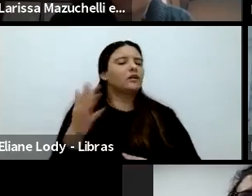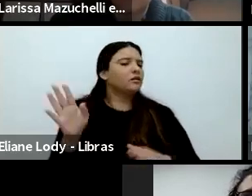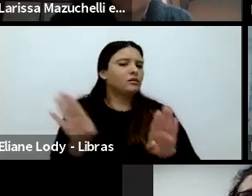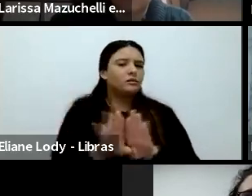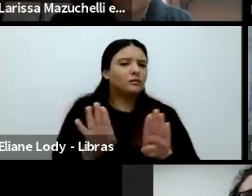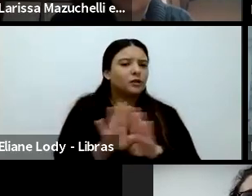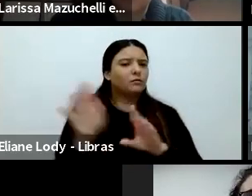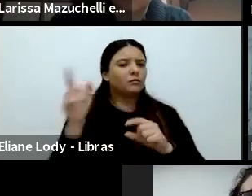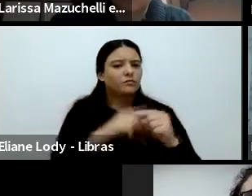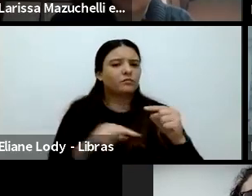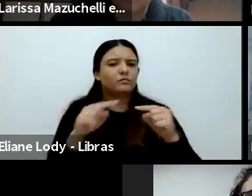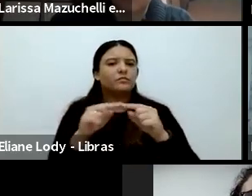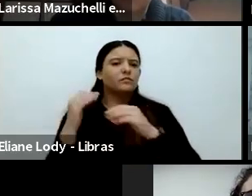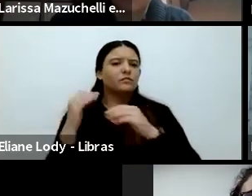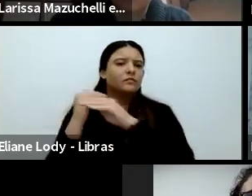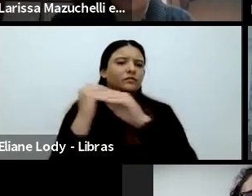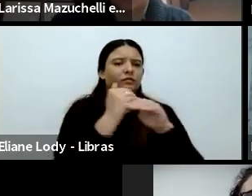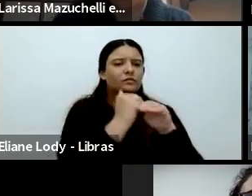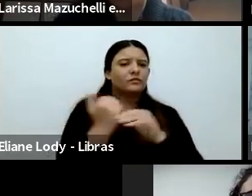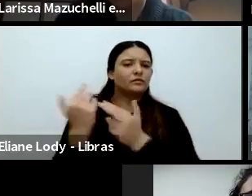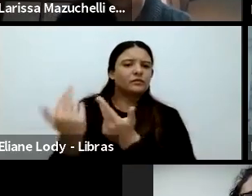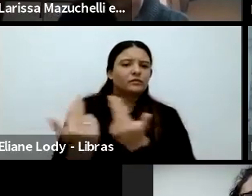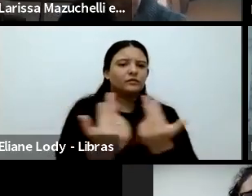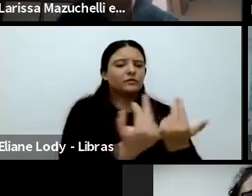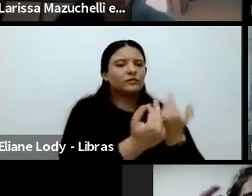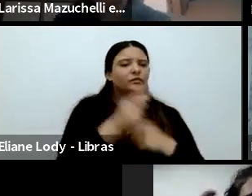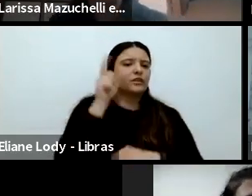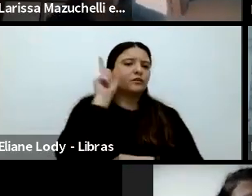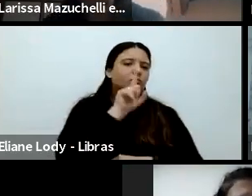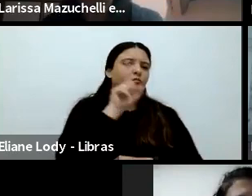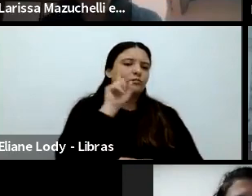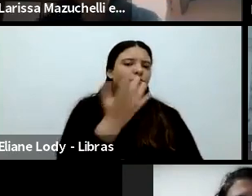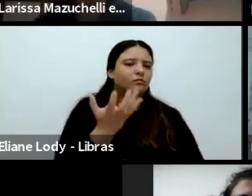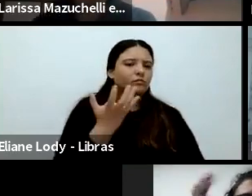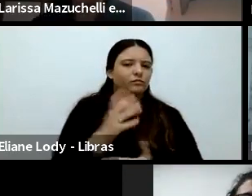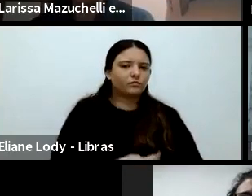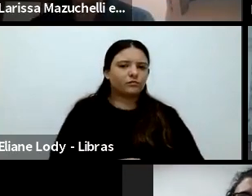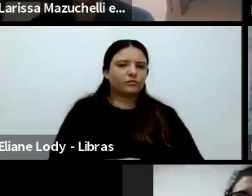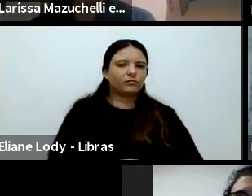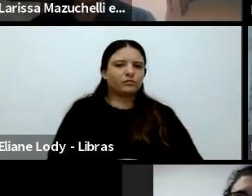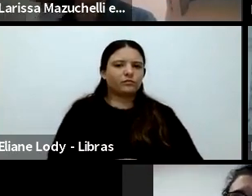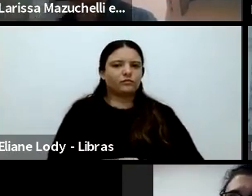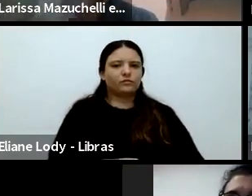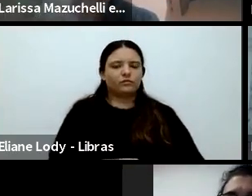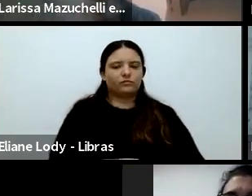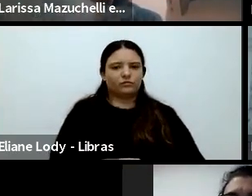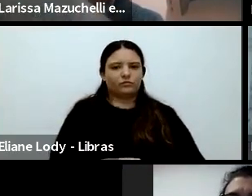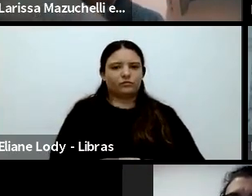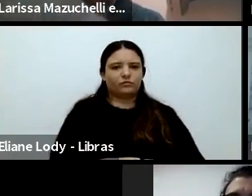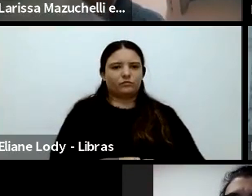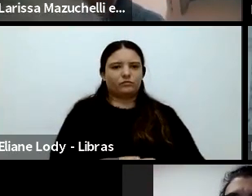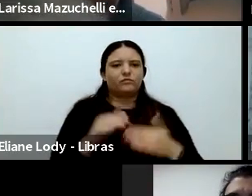as the same homogenization goal as the United States. , but to build a car but to build a communist society.